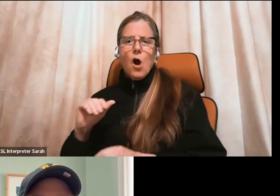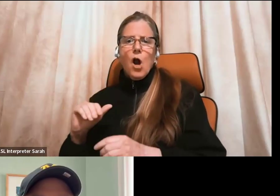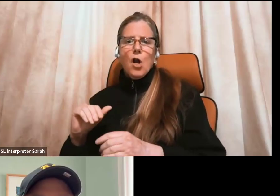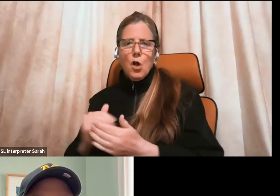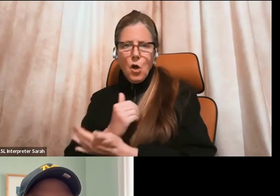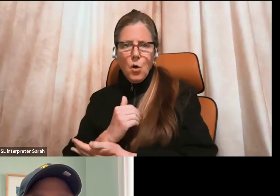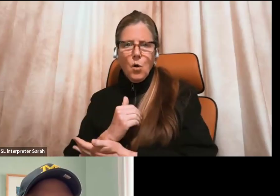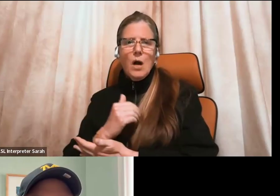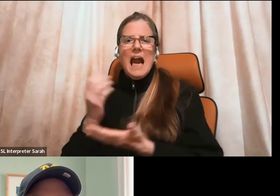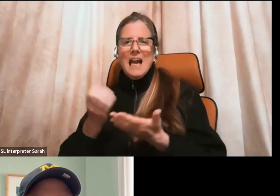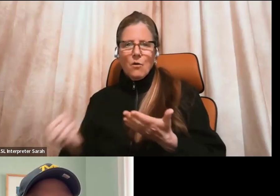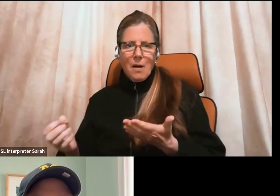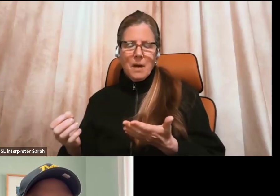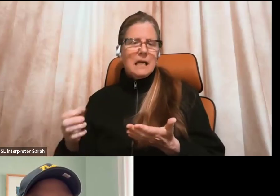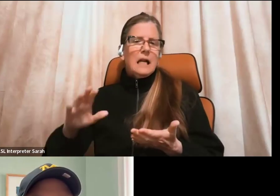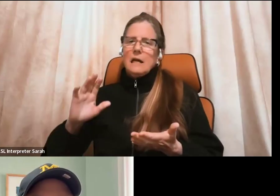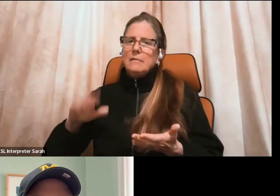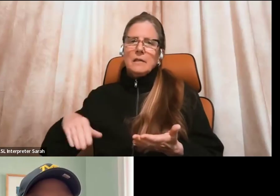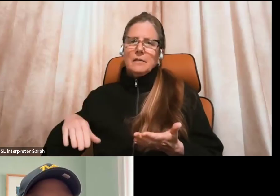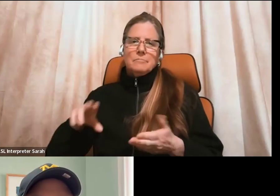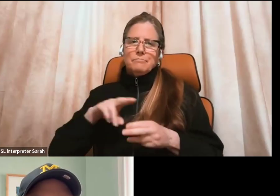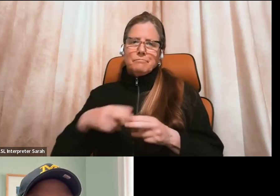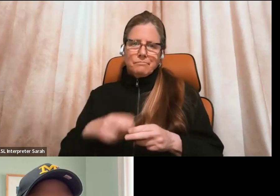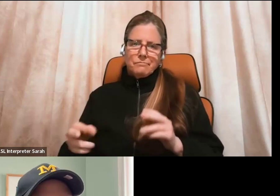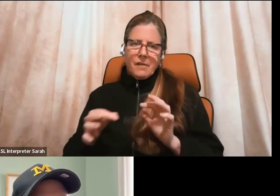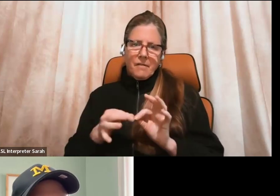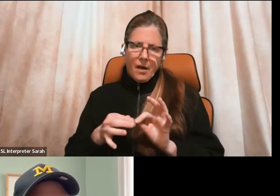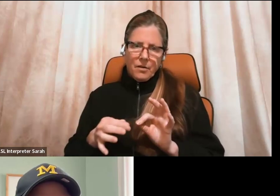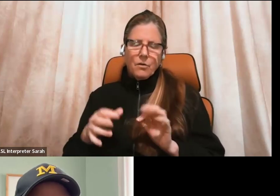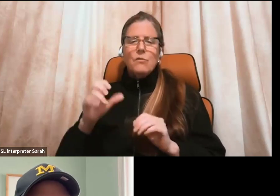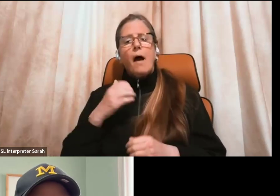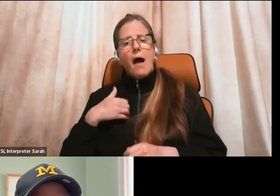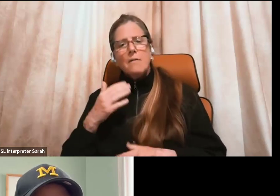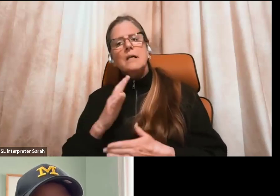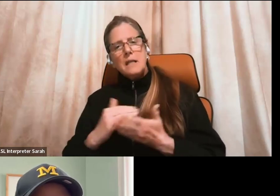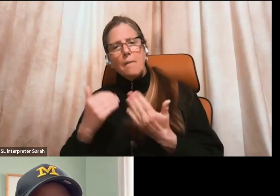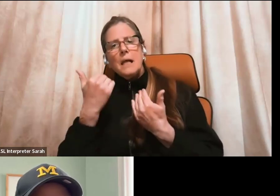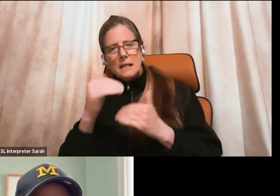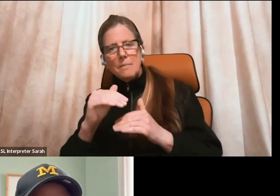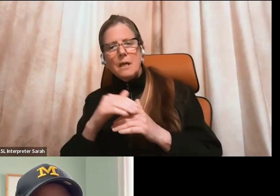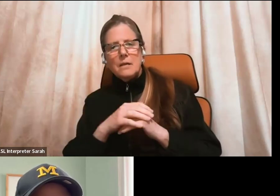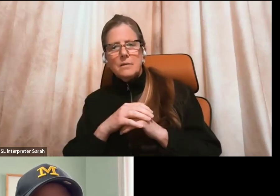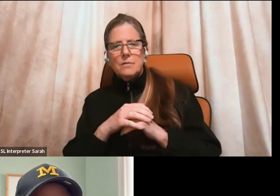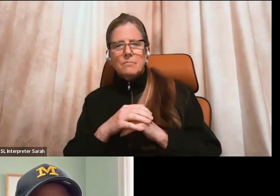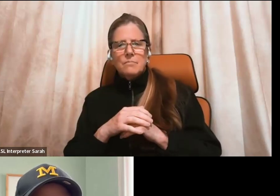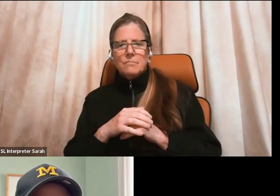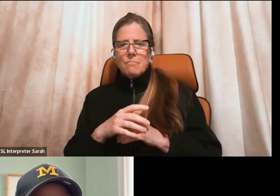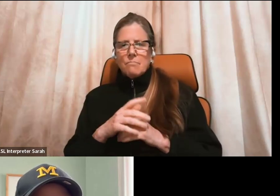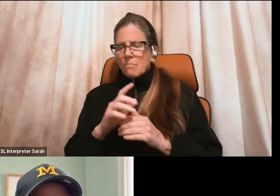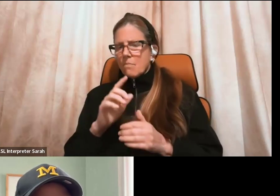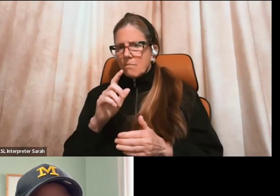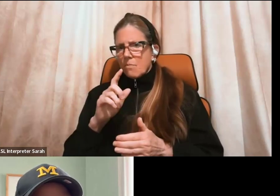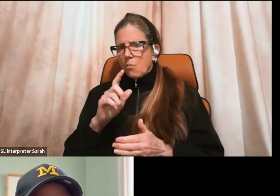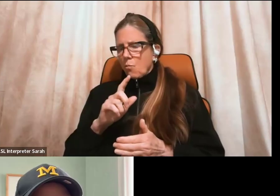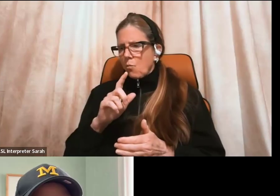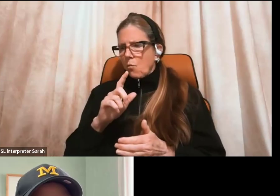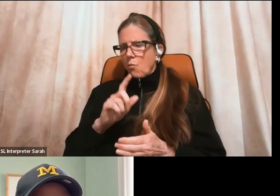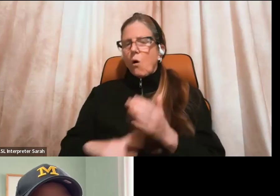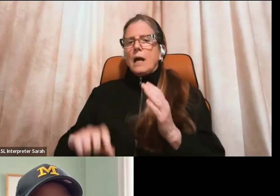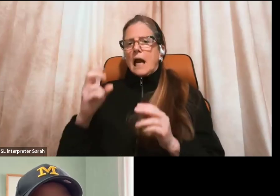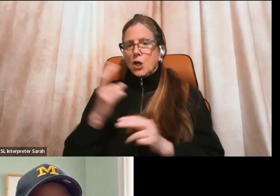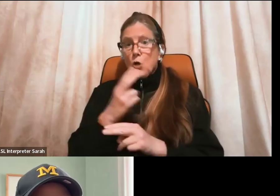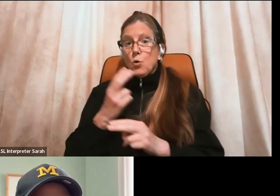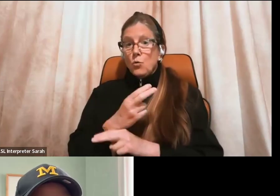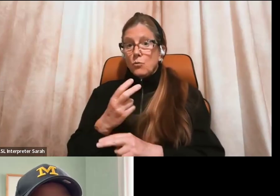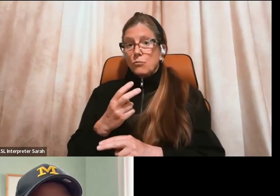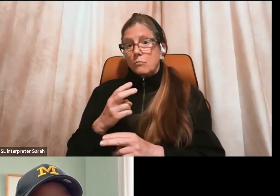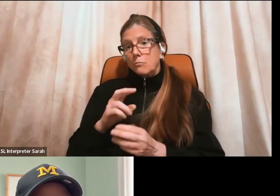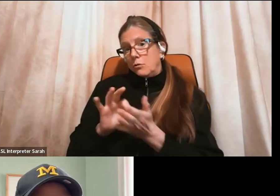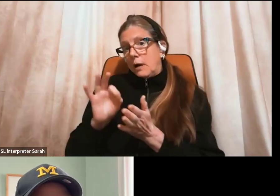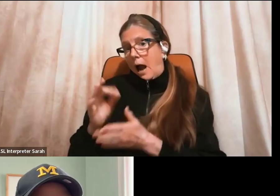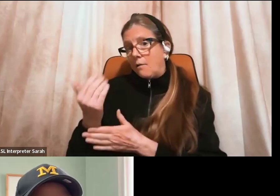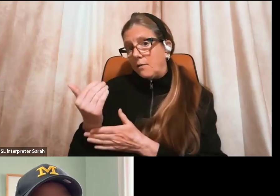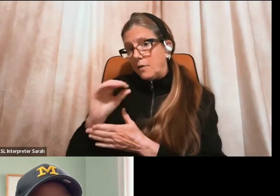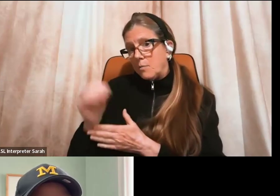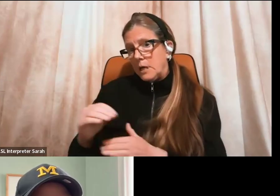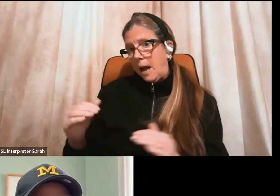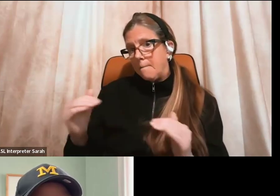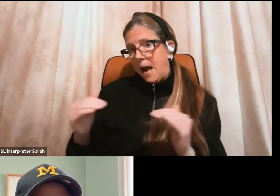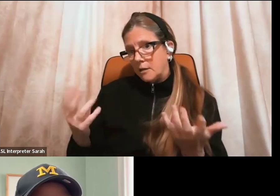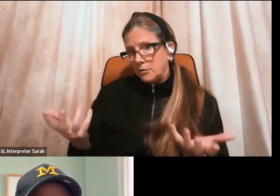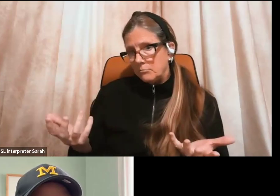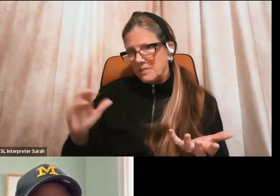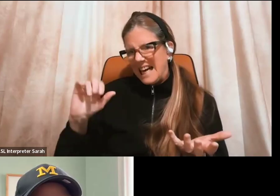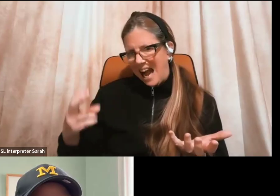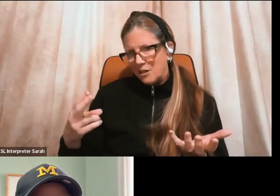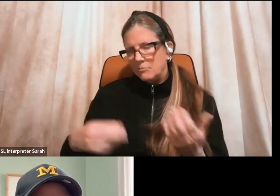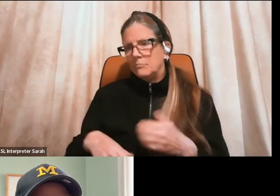are constraints on what we can utilize as that 15% cash match. Now, it… when… we're looking